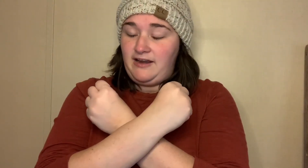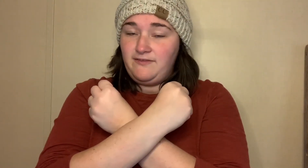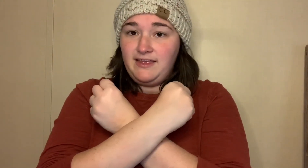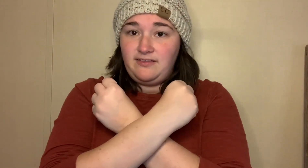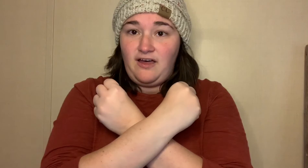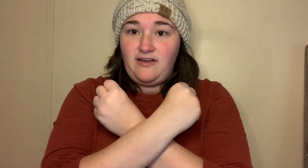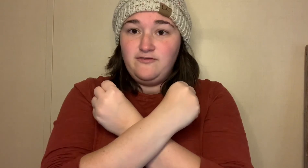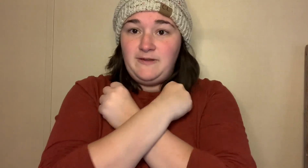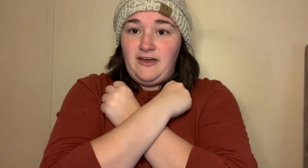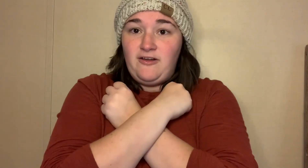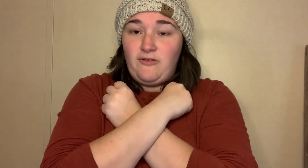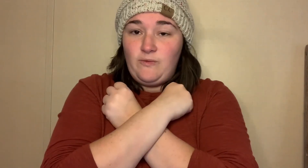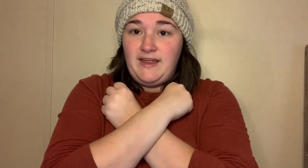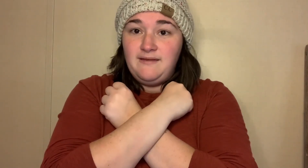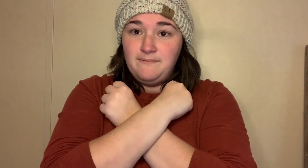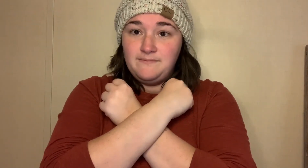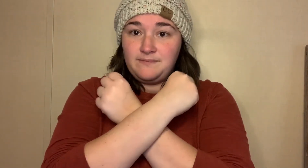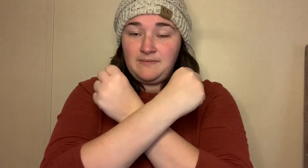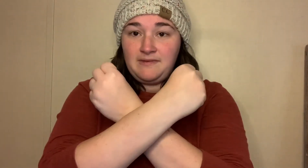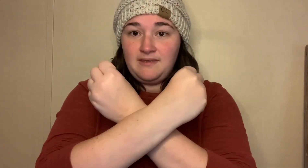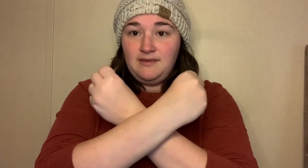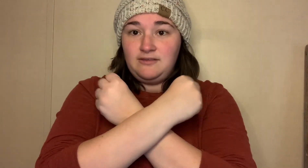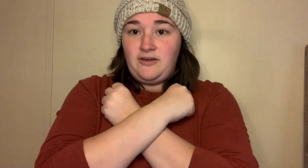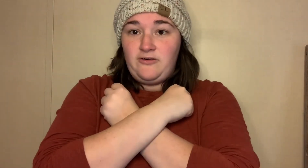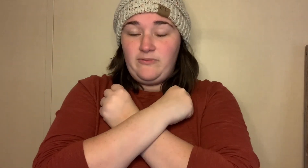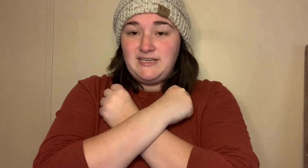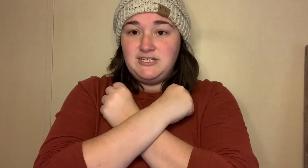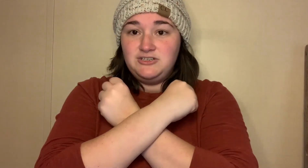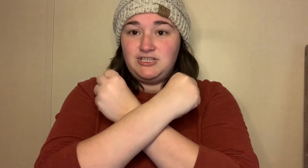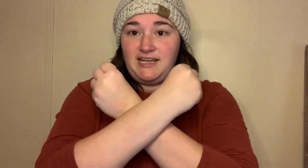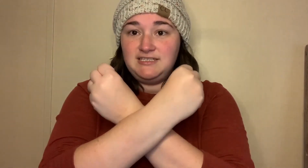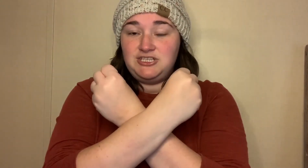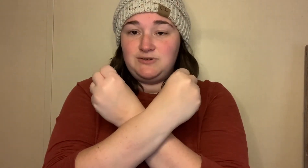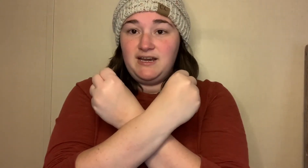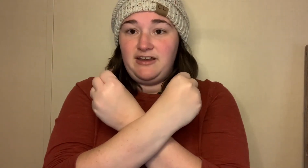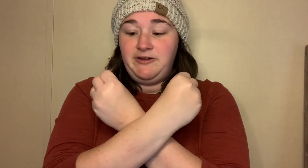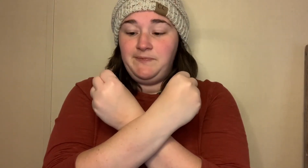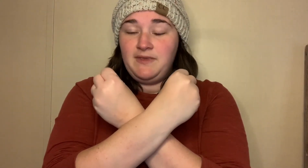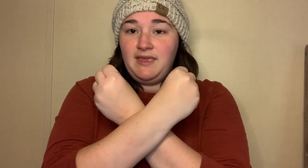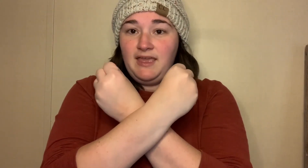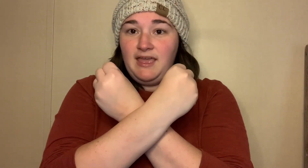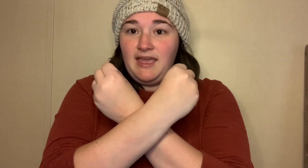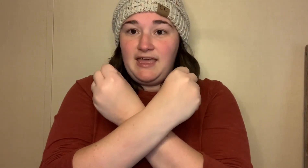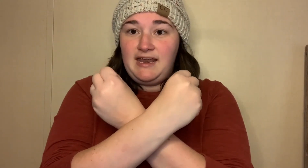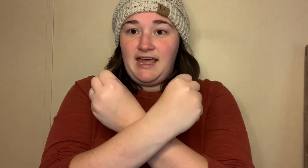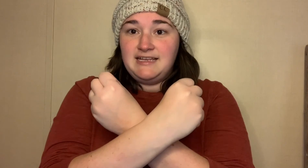like love but not all the way not all the way to your chest just right here and as they